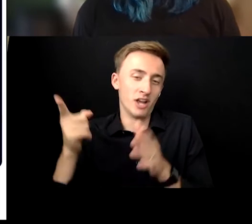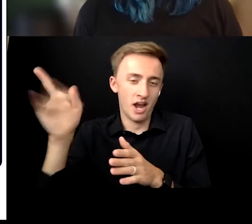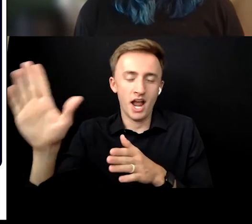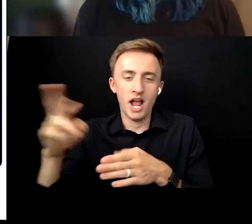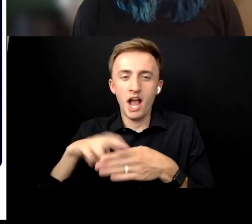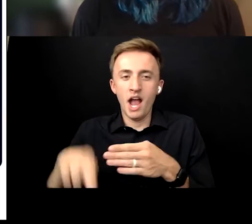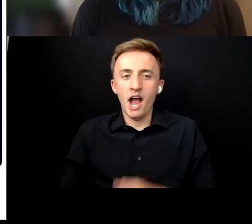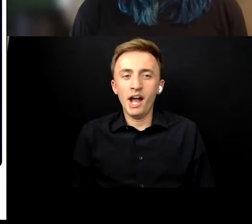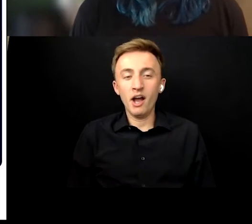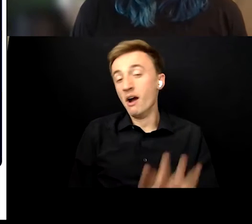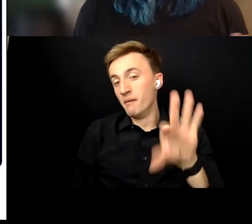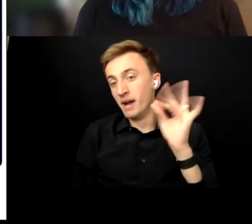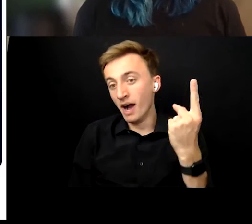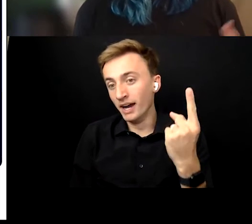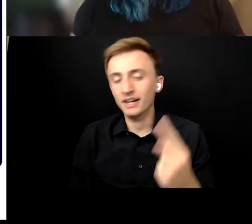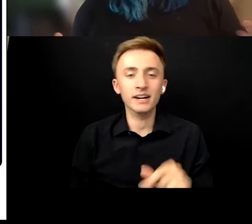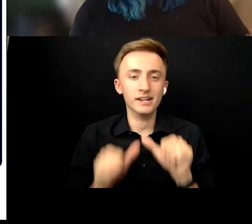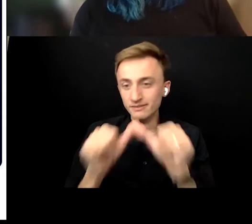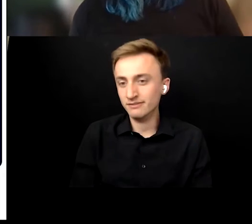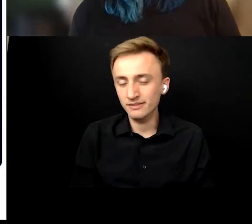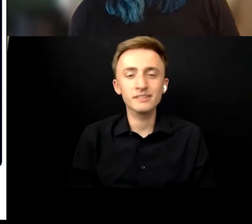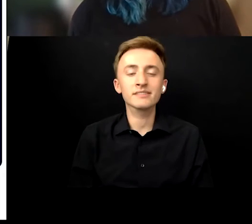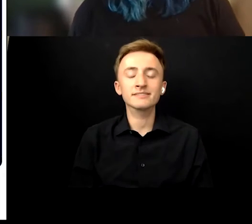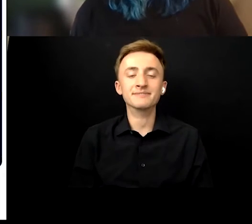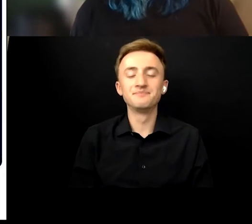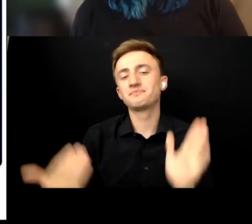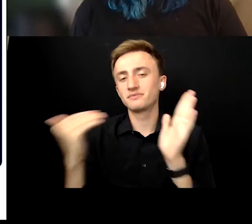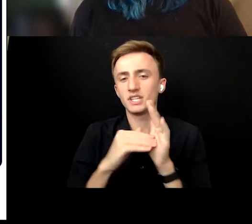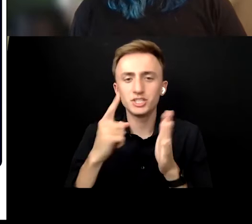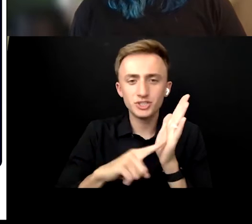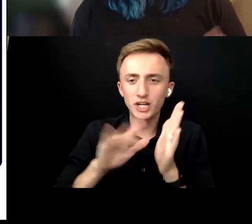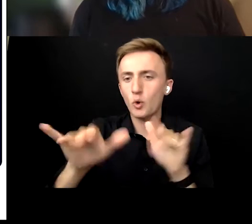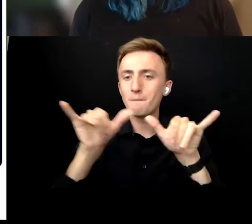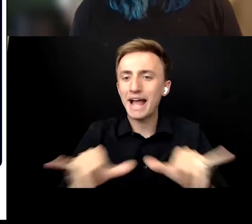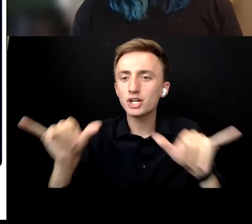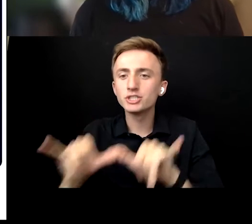with that beard in my opinion. Again, you might want to check your patterns if you keep kind of